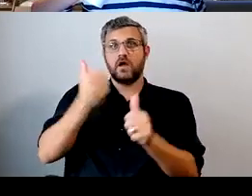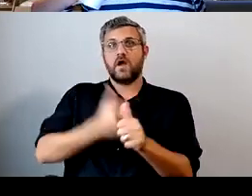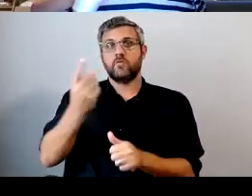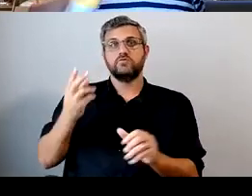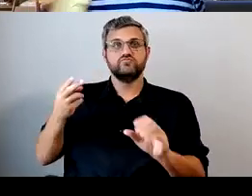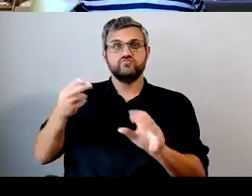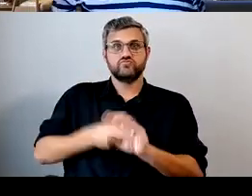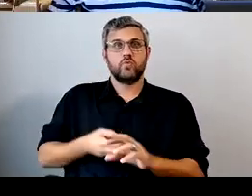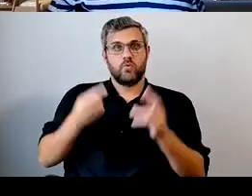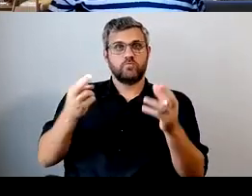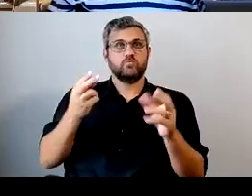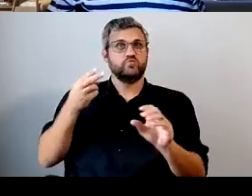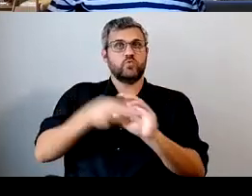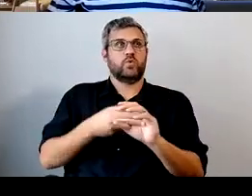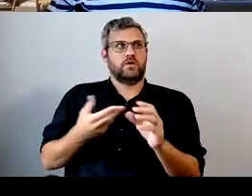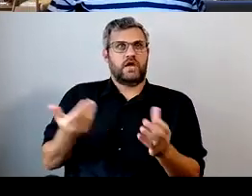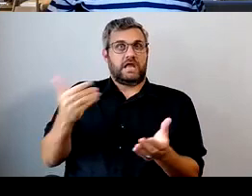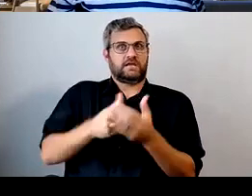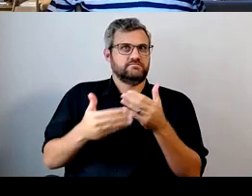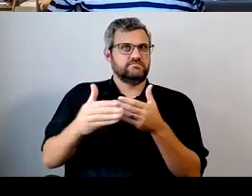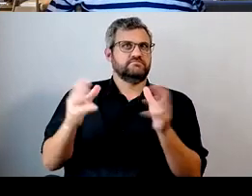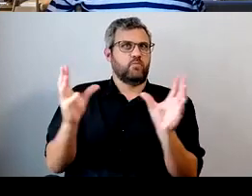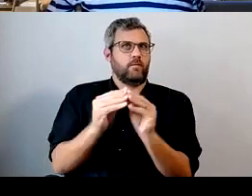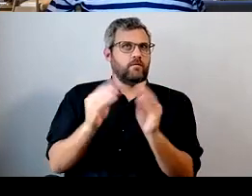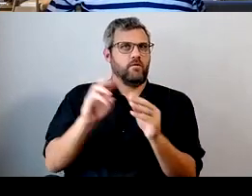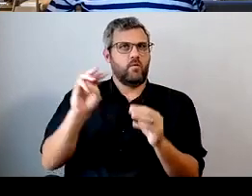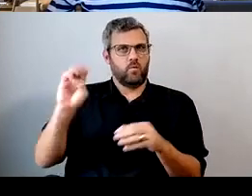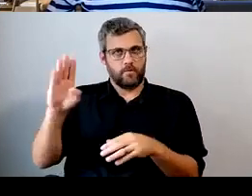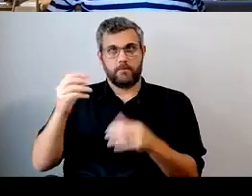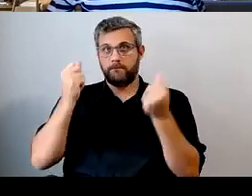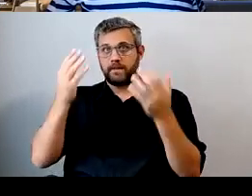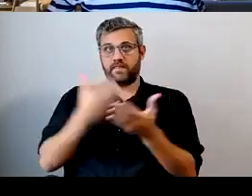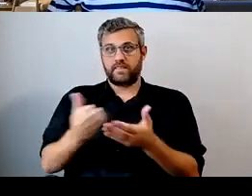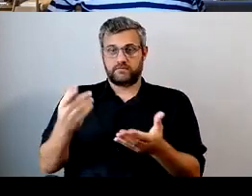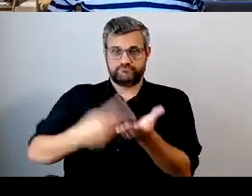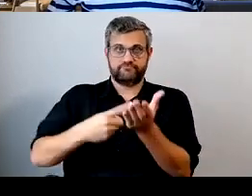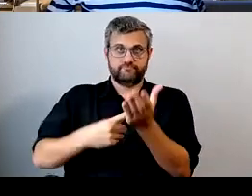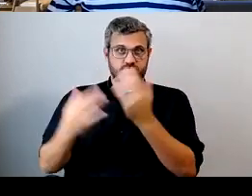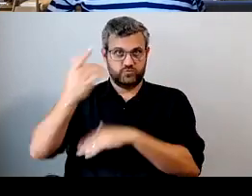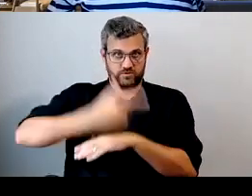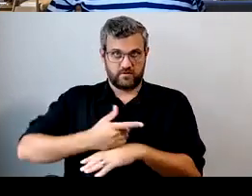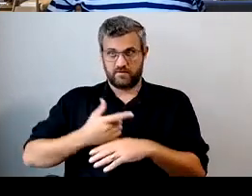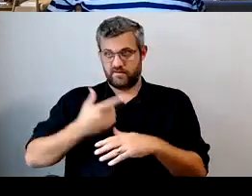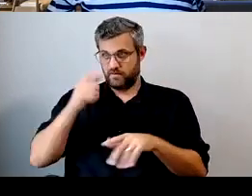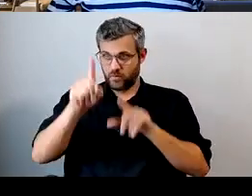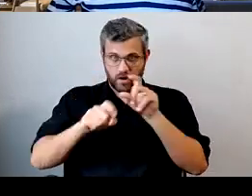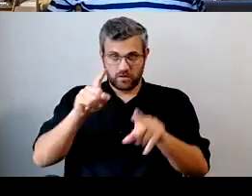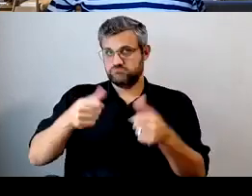We hope you will join us in future webinars. And a lot of the stuff we've addressed today and questions that haven't been addressed in webinars in the past,